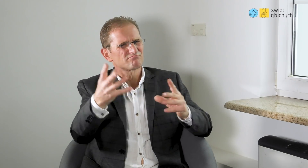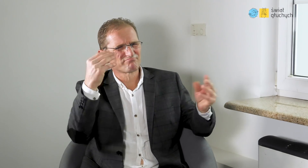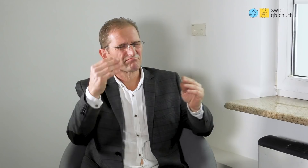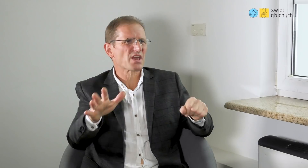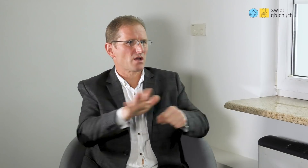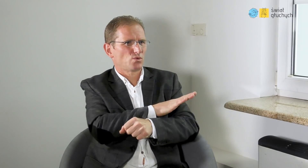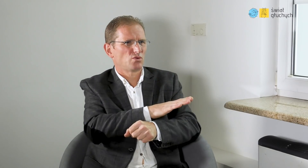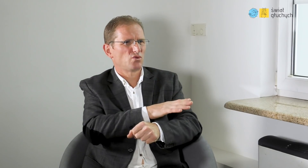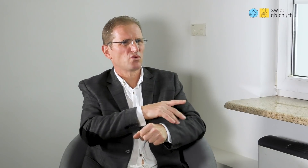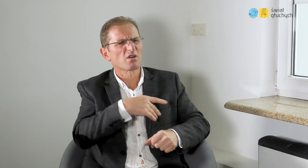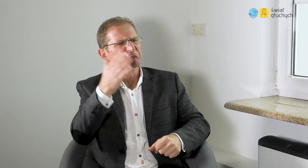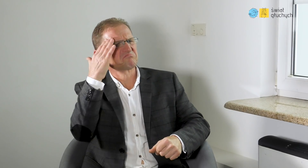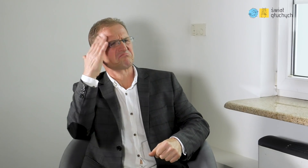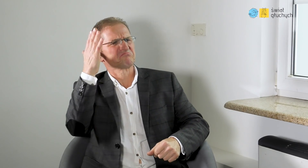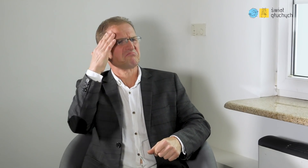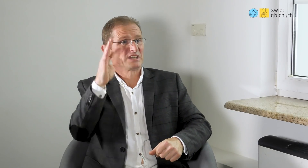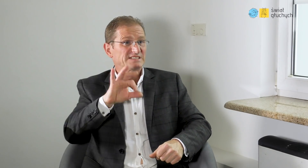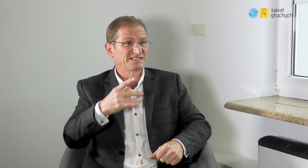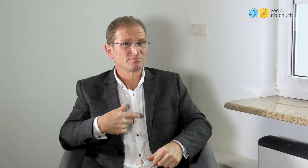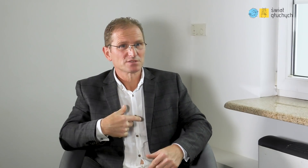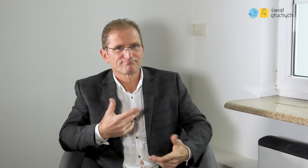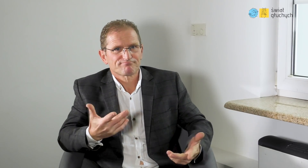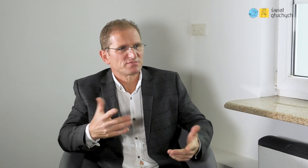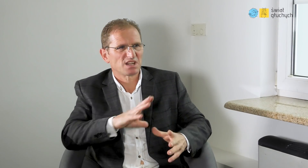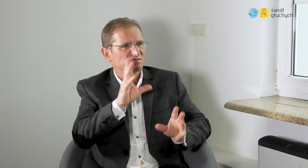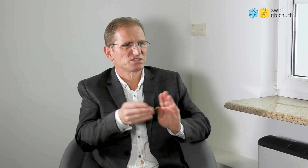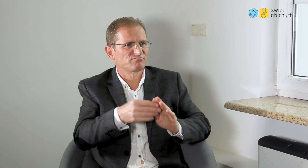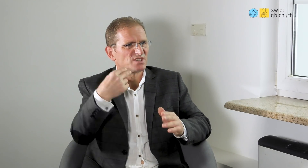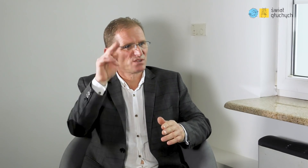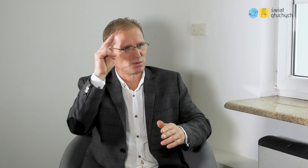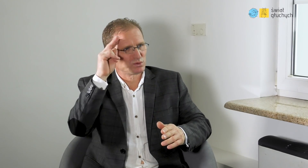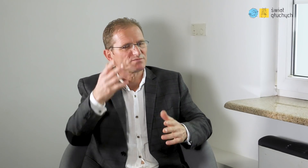Completely PJM yes, SJM no.